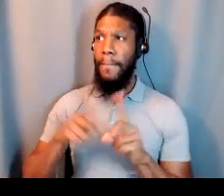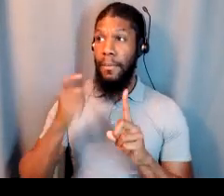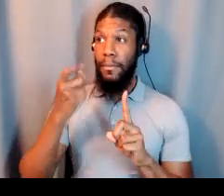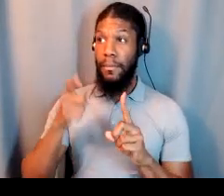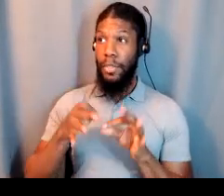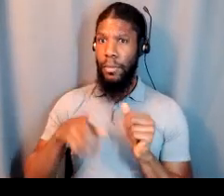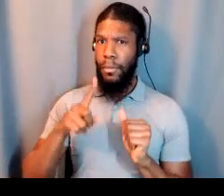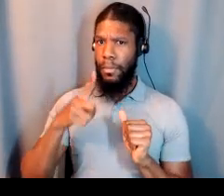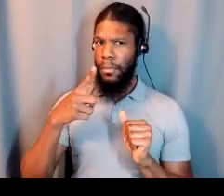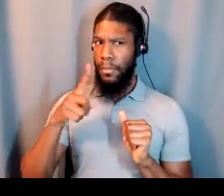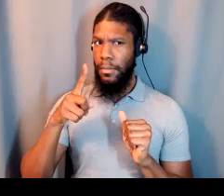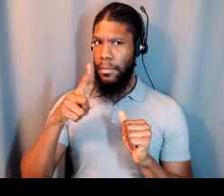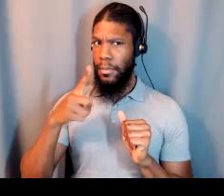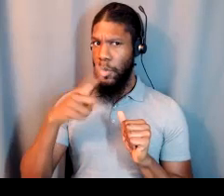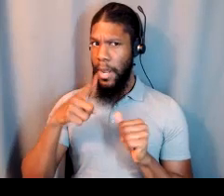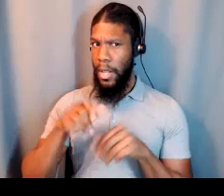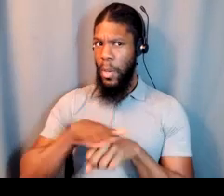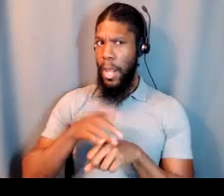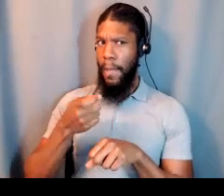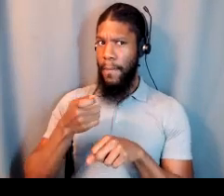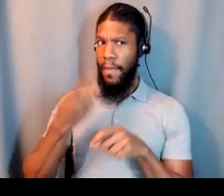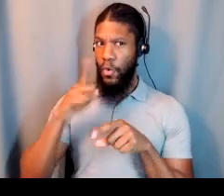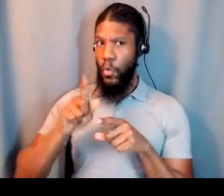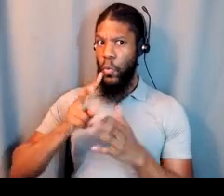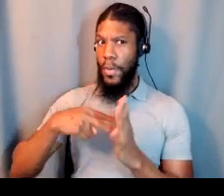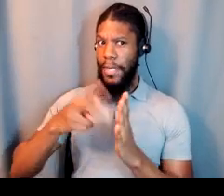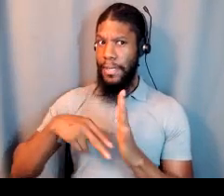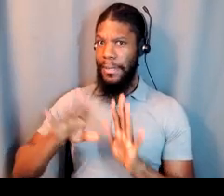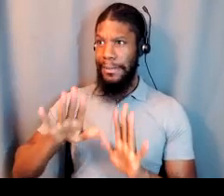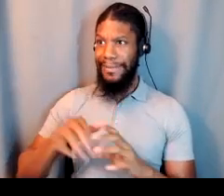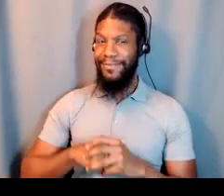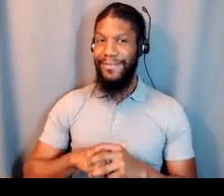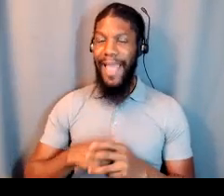if you could slow down a bit in your pace. [Eric]: I can. I apologize.